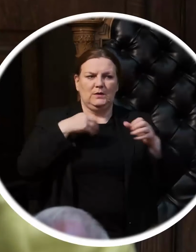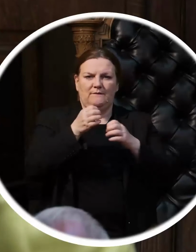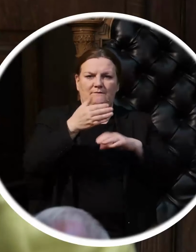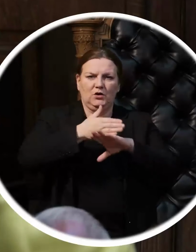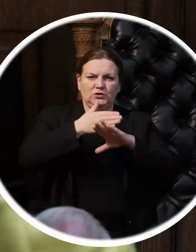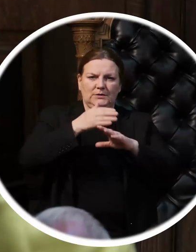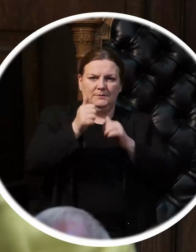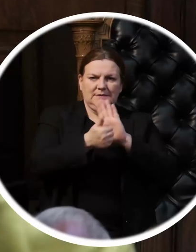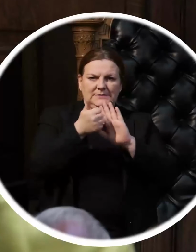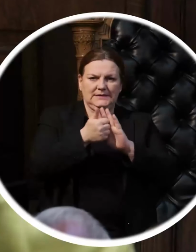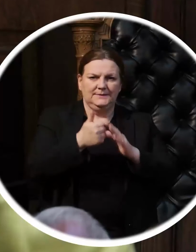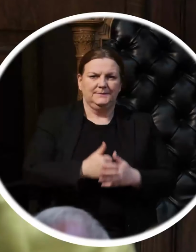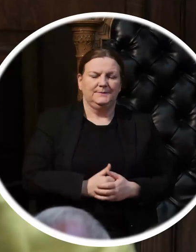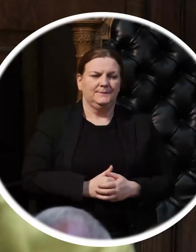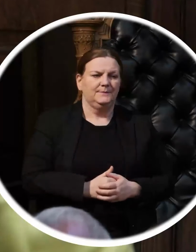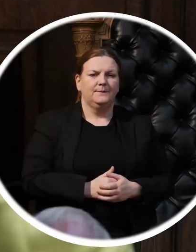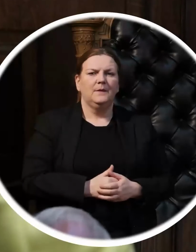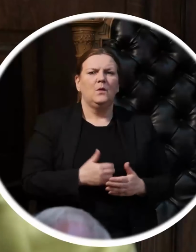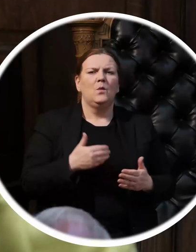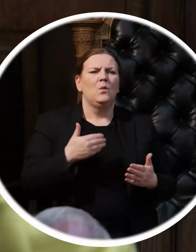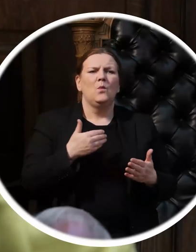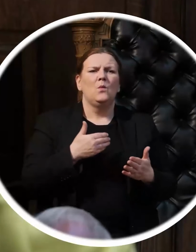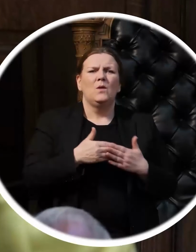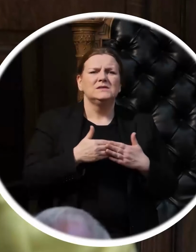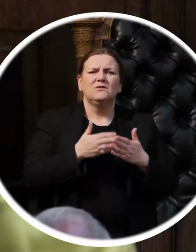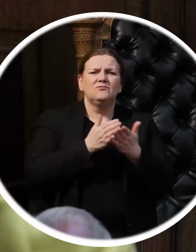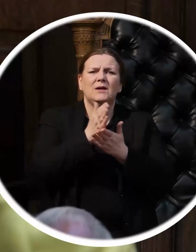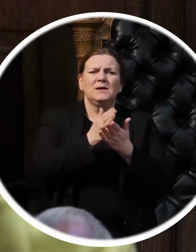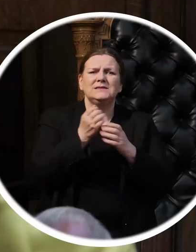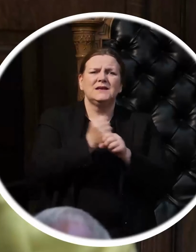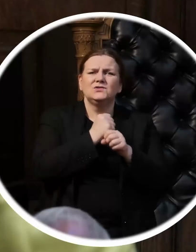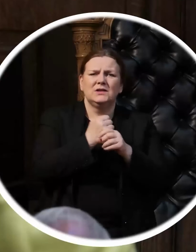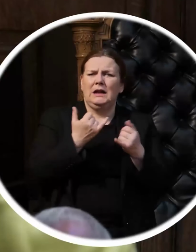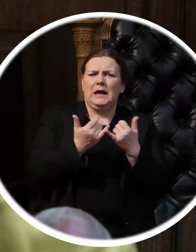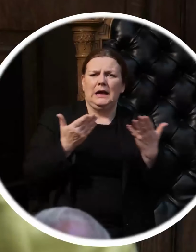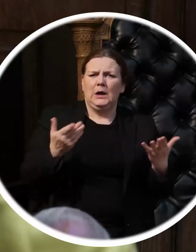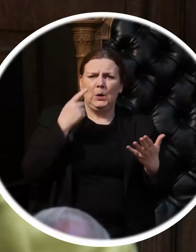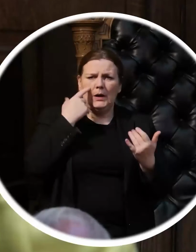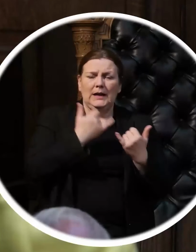Again, what was a railway station supposed to look like? It had to be invented and started from scratch.